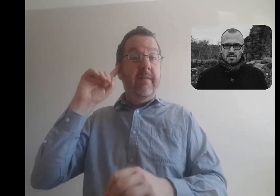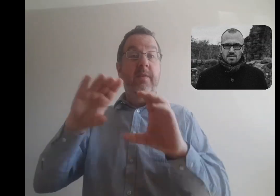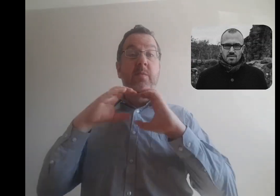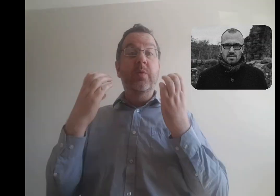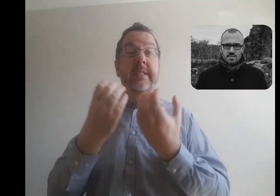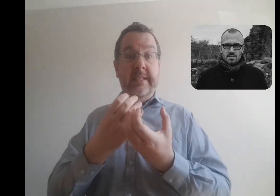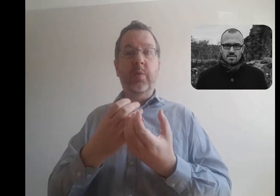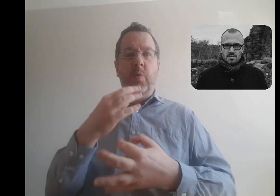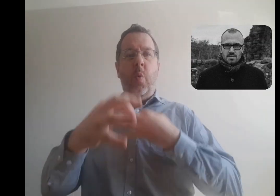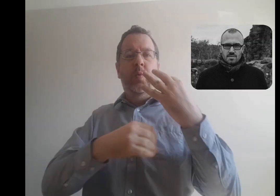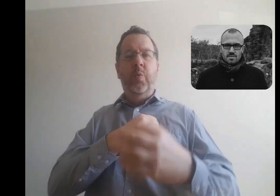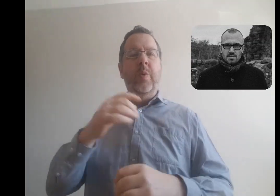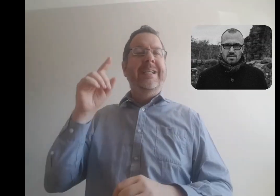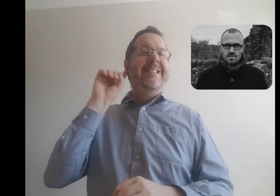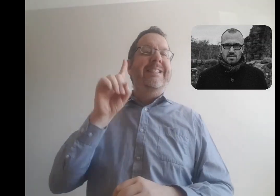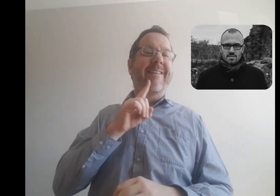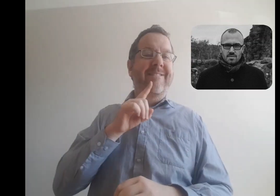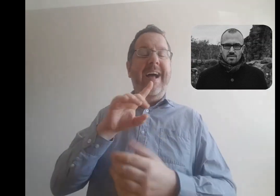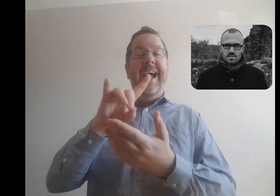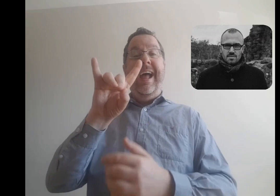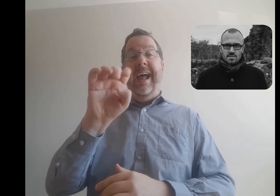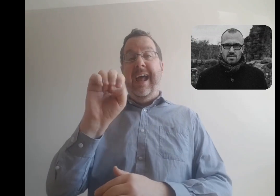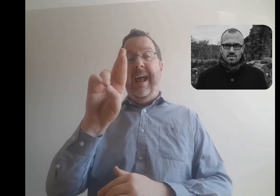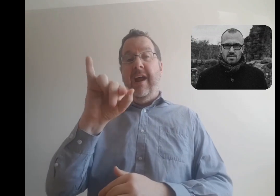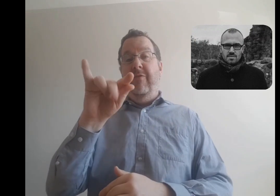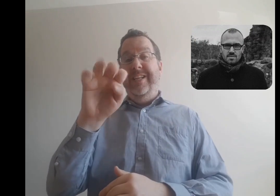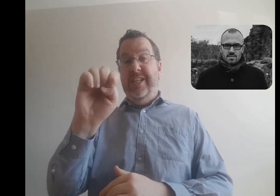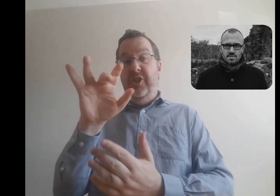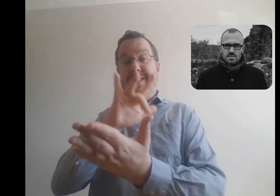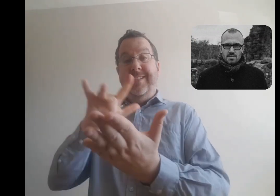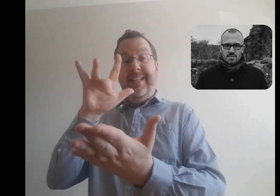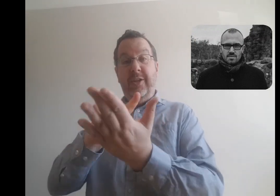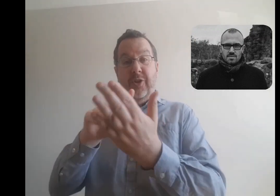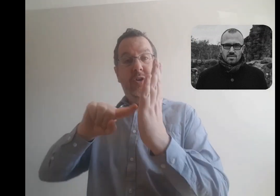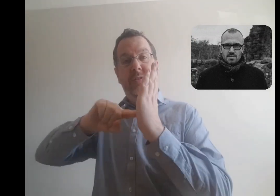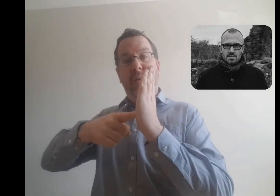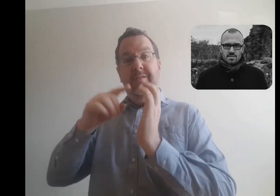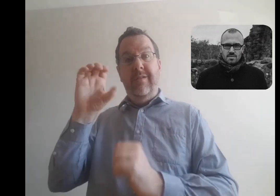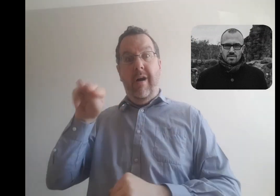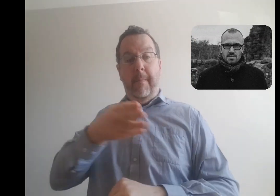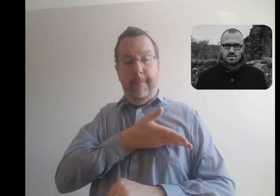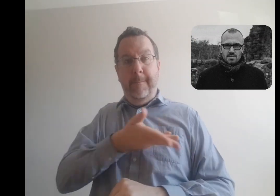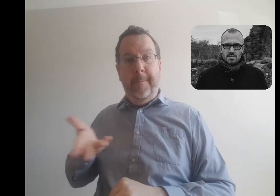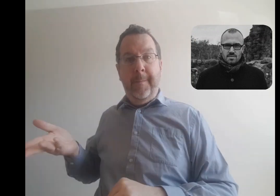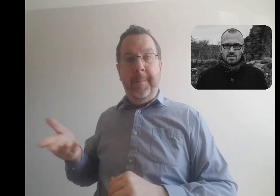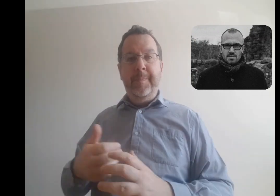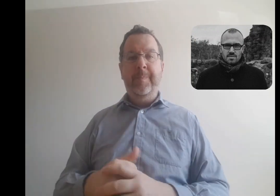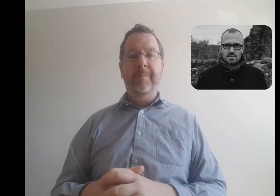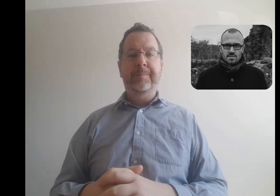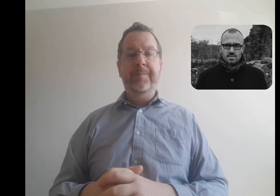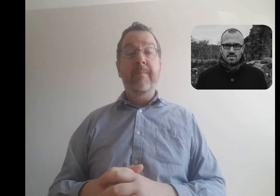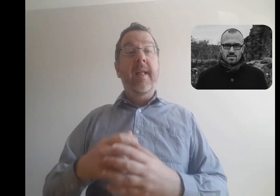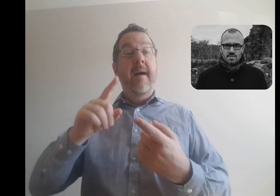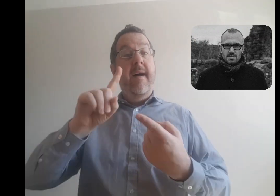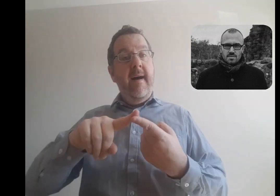check out DeafHeritageCentre.com.